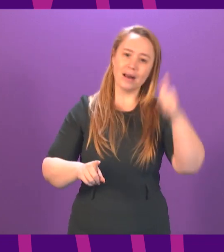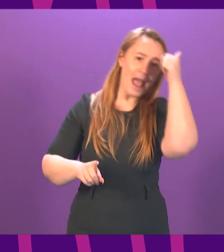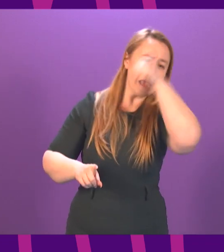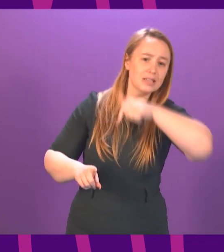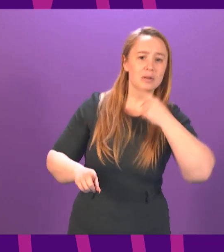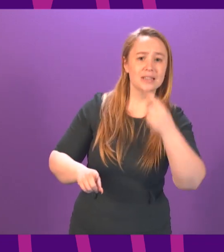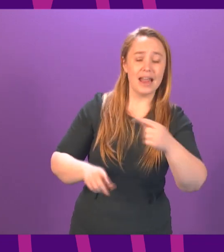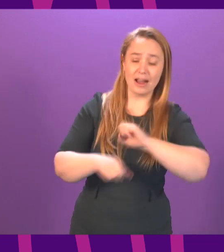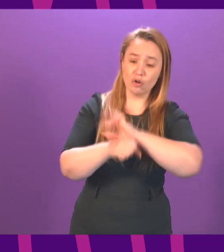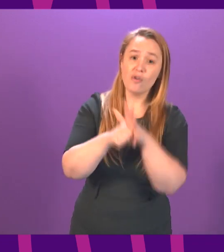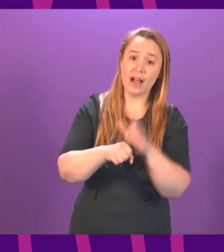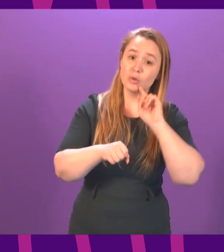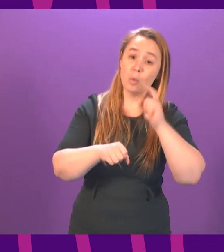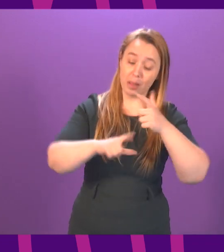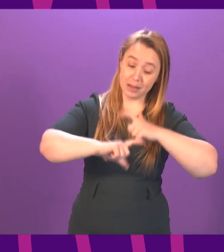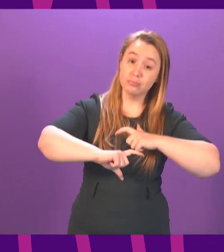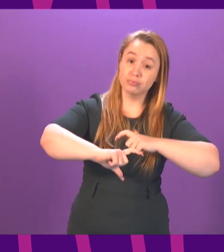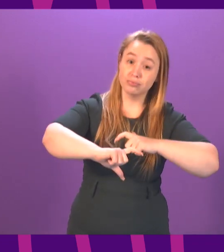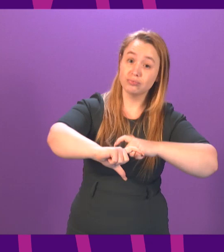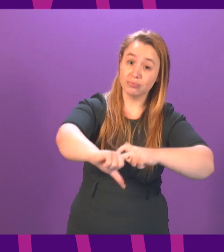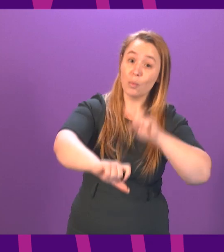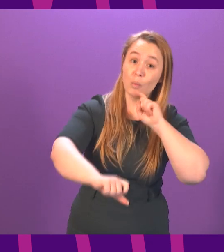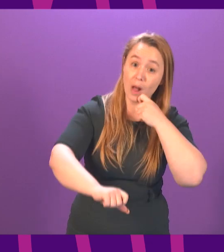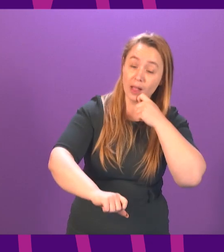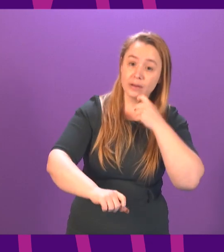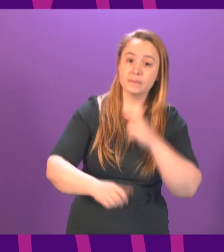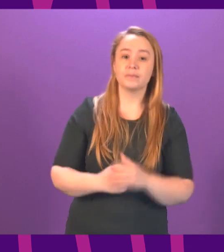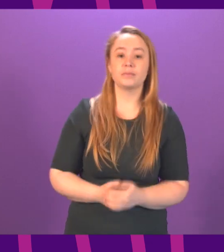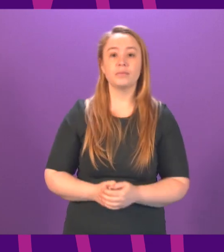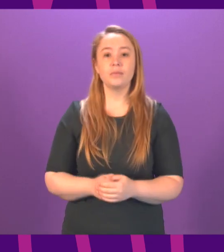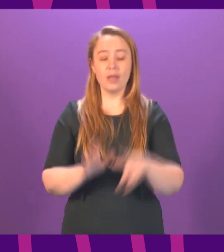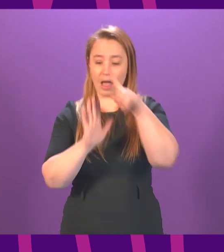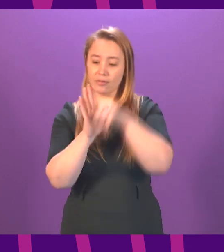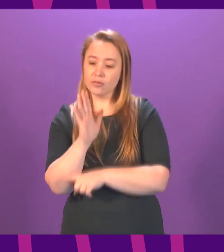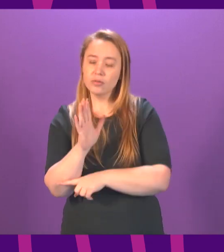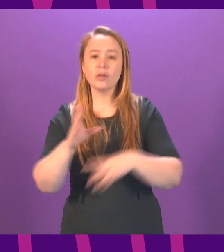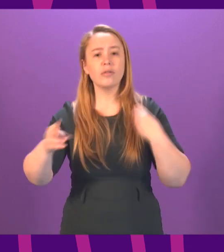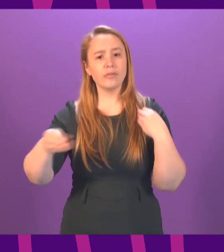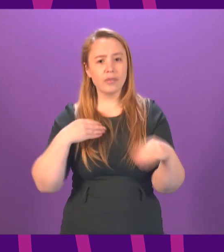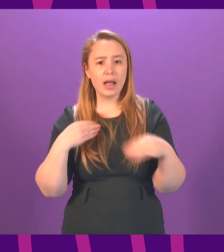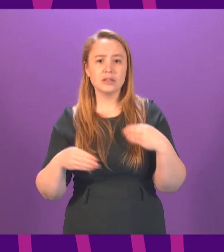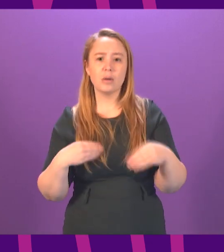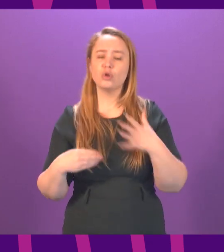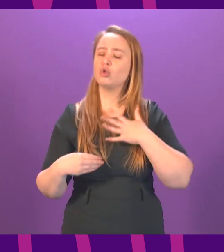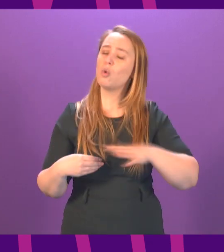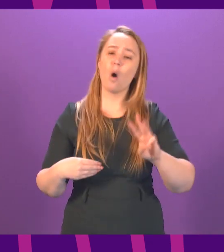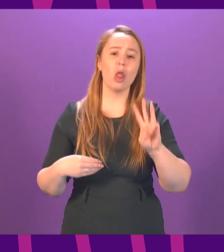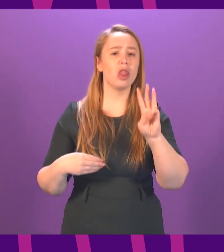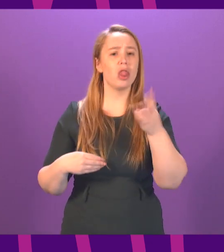In order to lift current restrictions and not end up in a third wave and another lockdown, we need